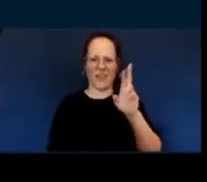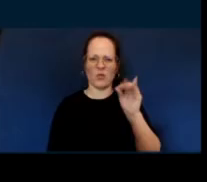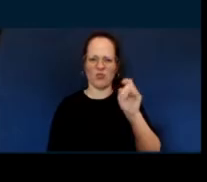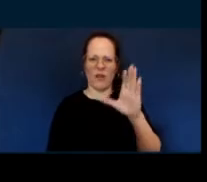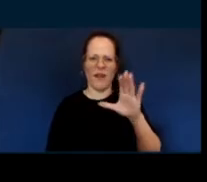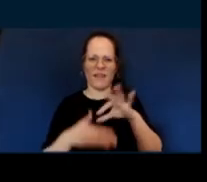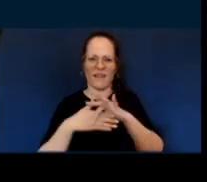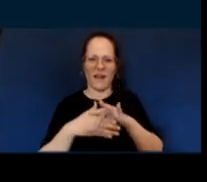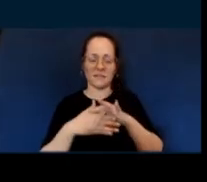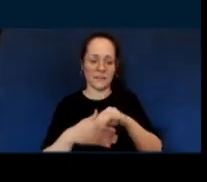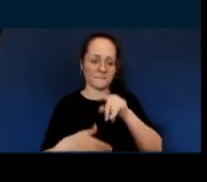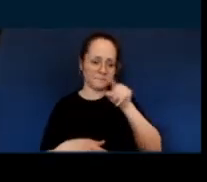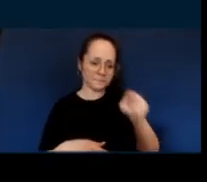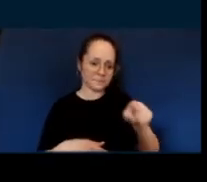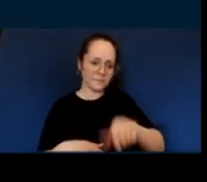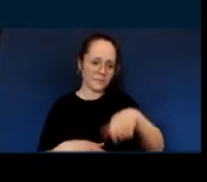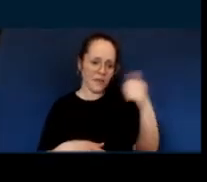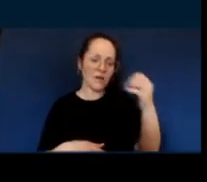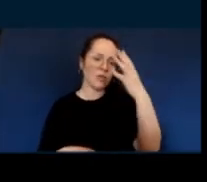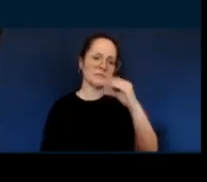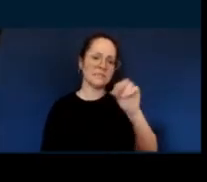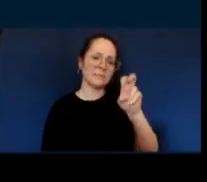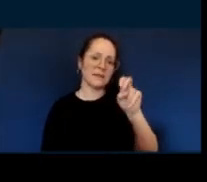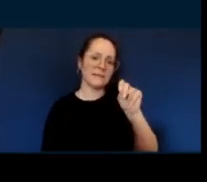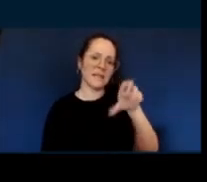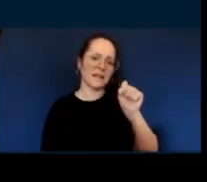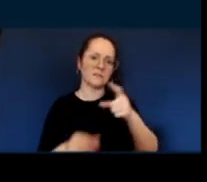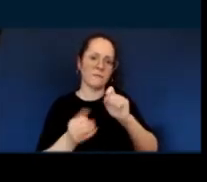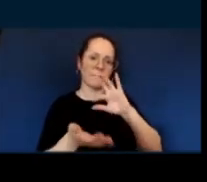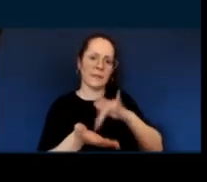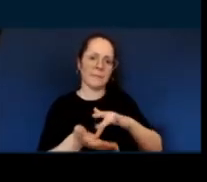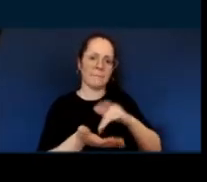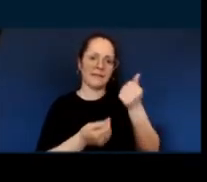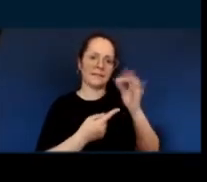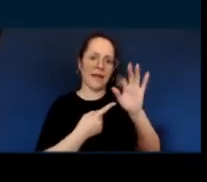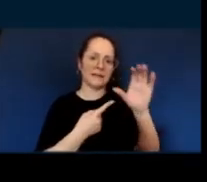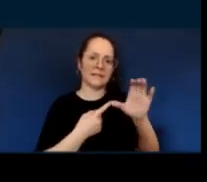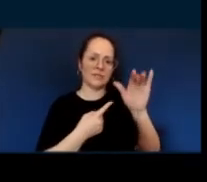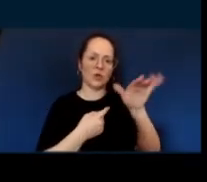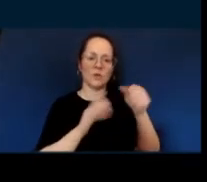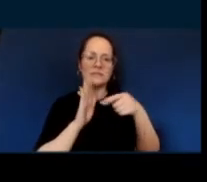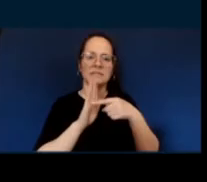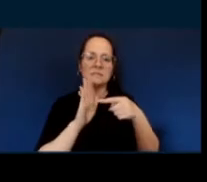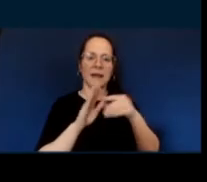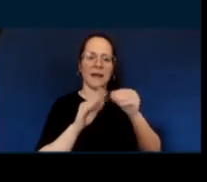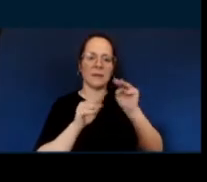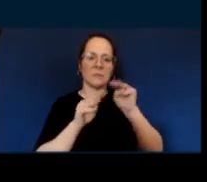MID19th CENTURY DISPLAYED IN PARIS. DESPITE HAVING AN ABDOMINAL